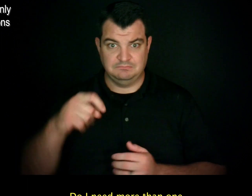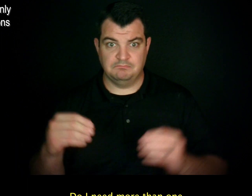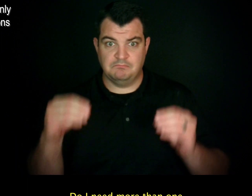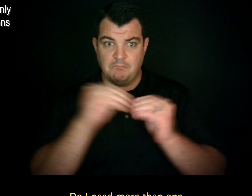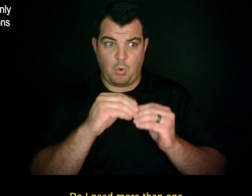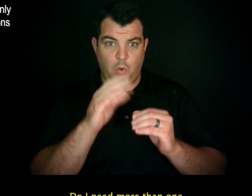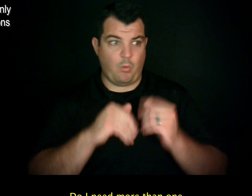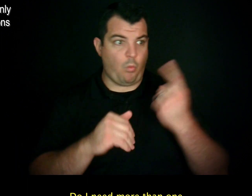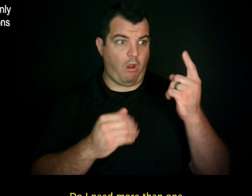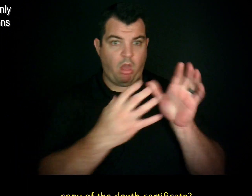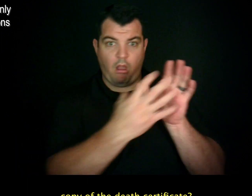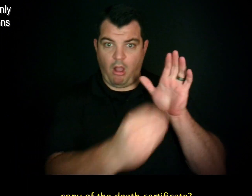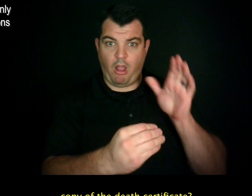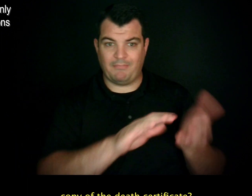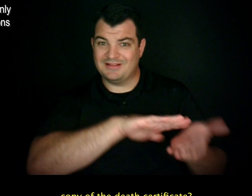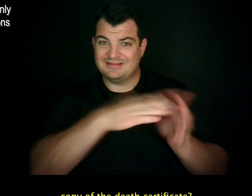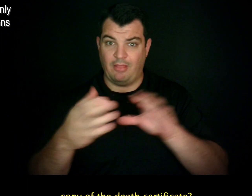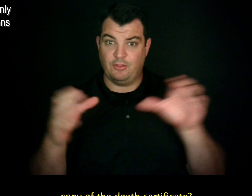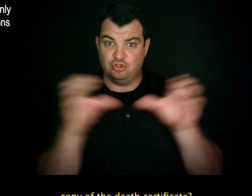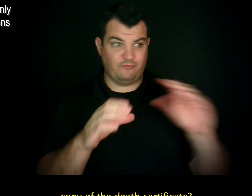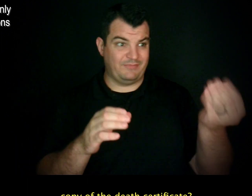Do I need more than one copy of the death certificate?